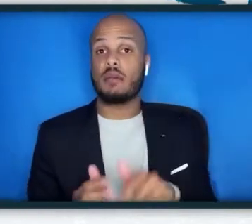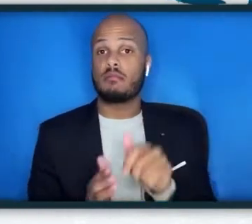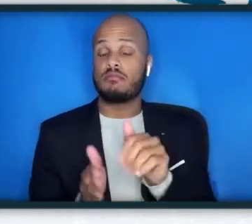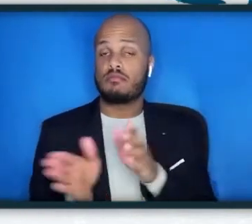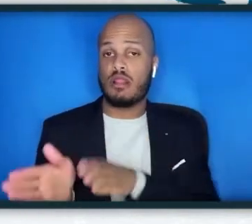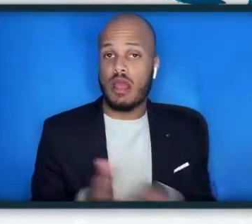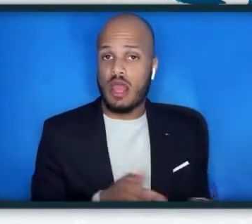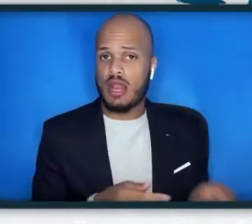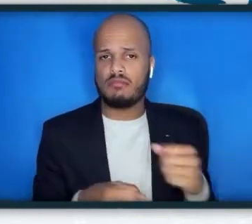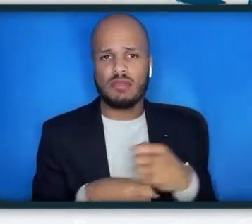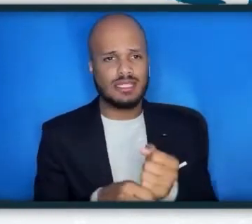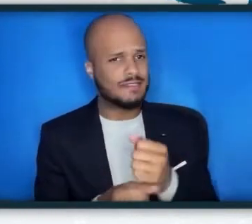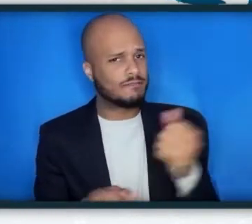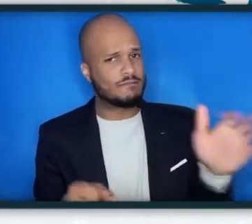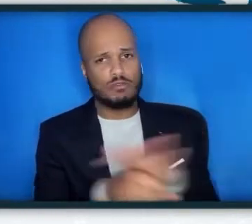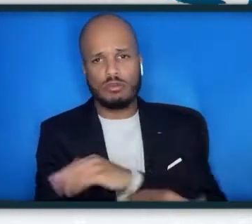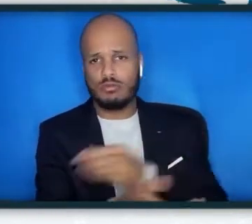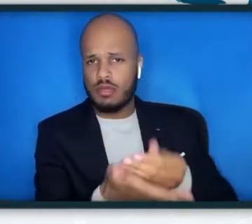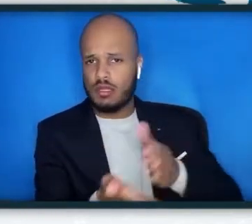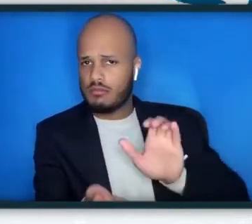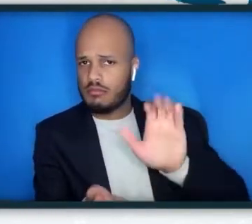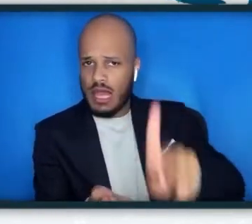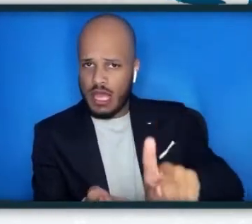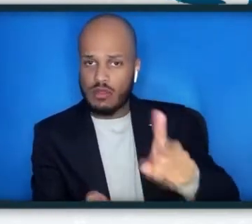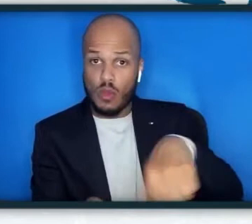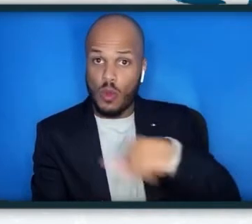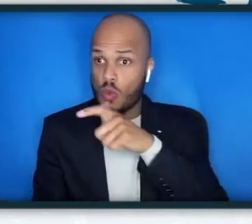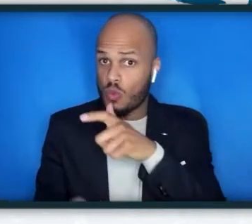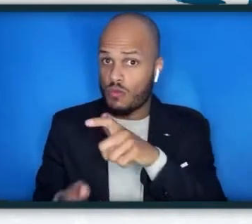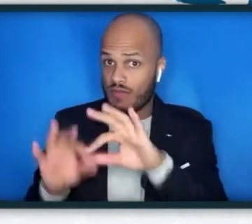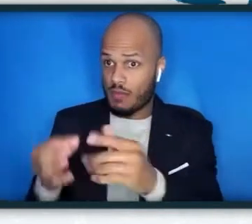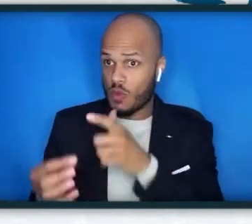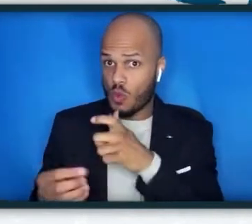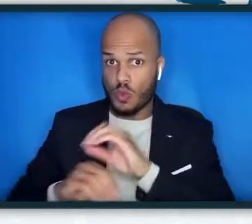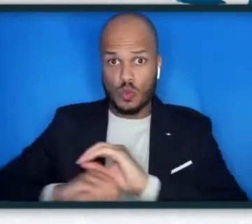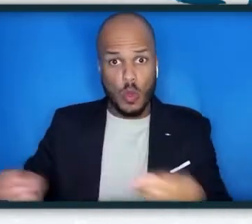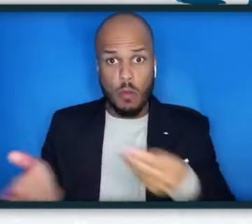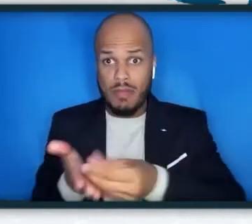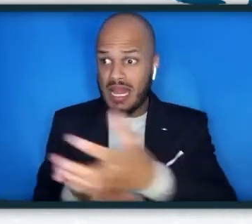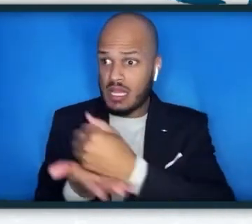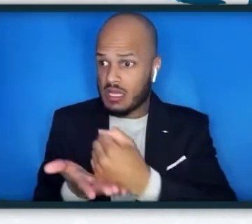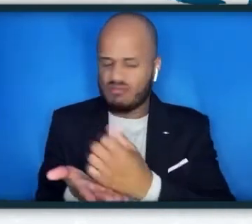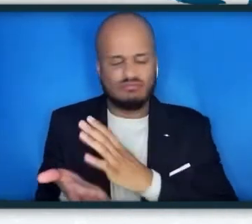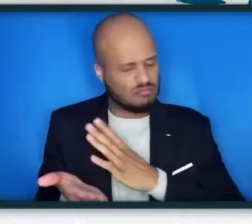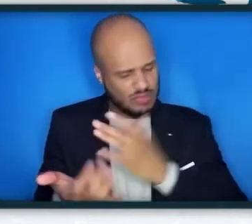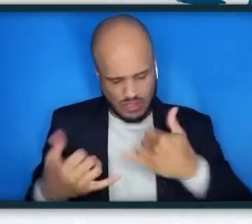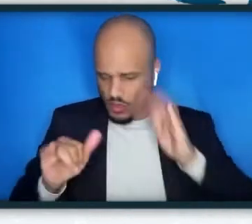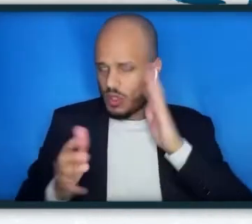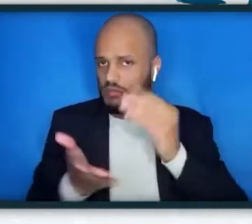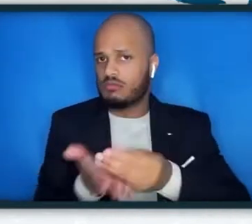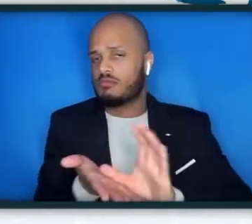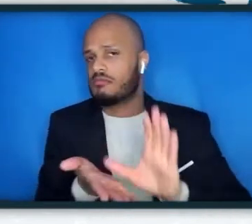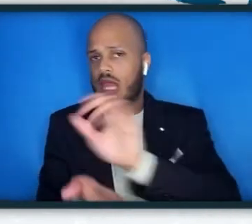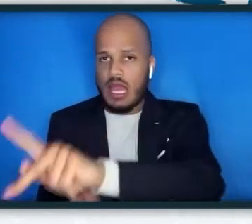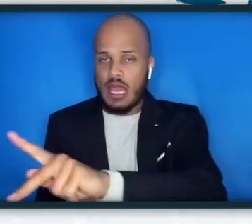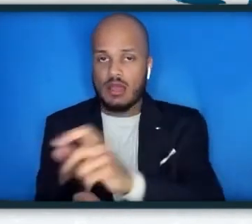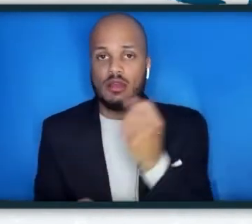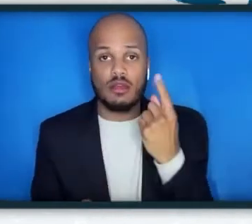fully refundable, even for families with no earned income. And the Rescue Plan allows families to receive up to half